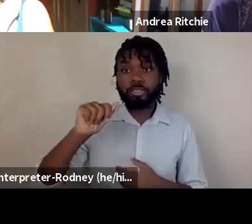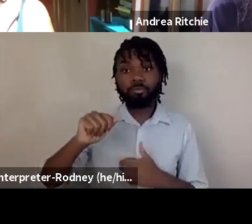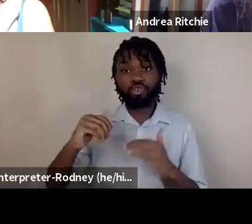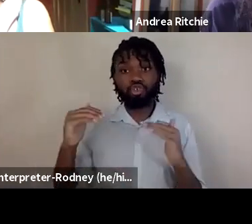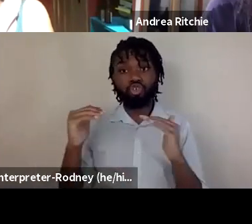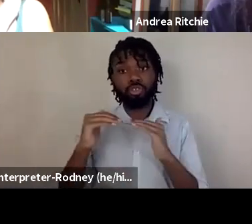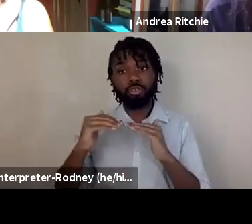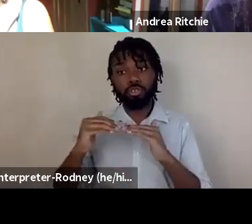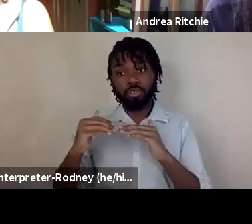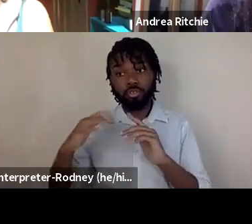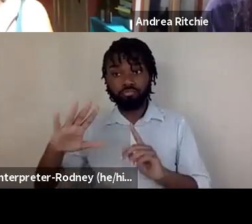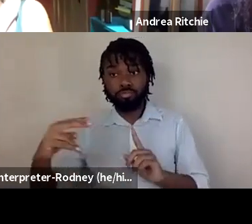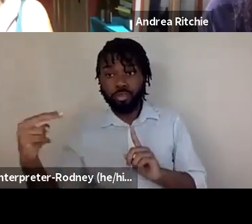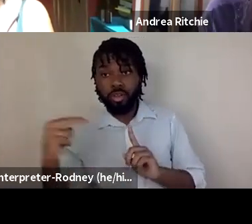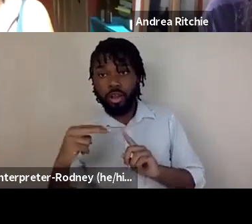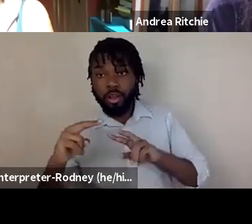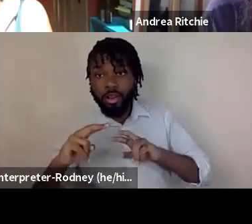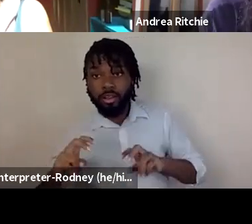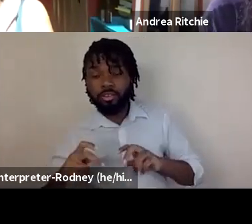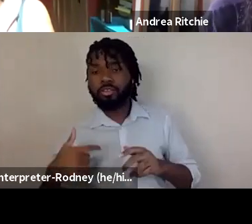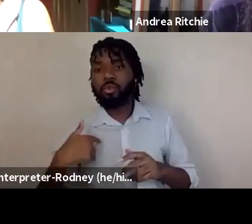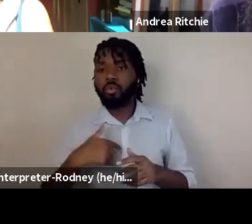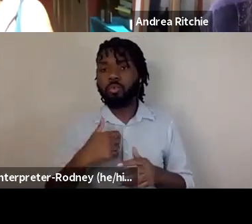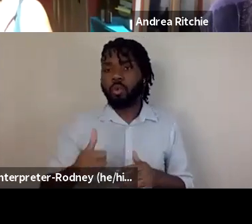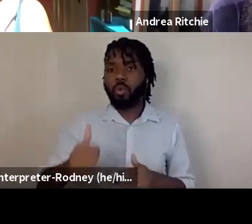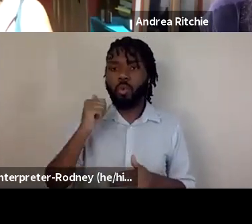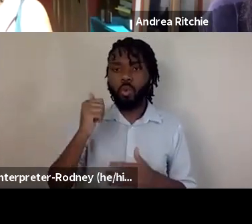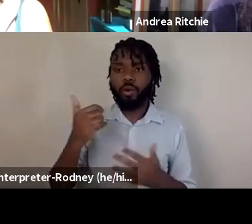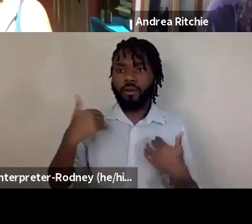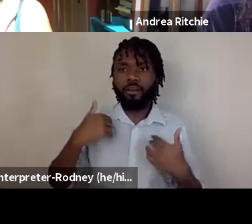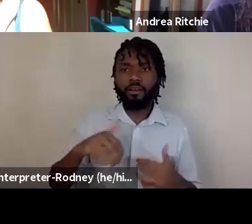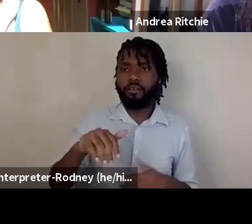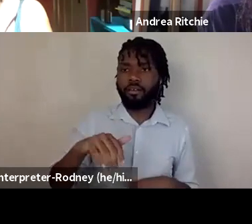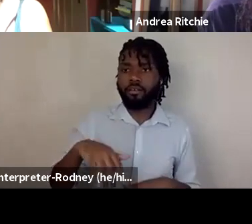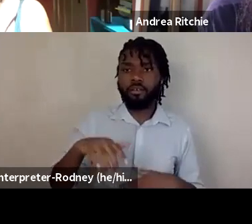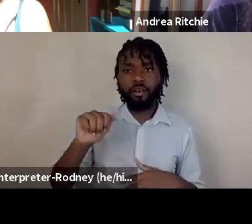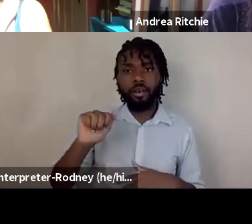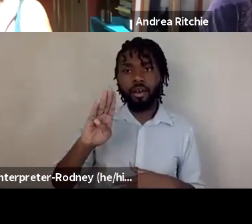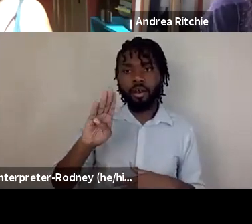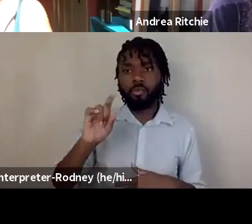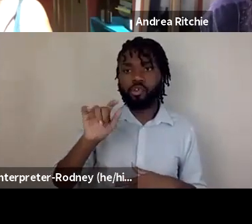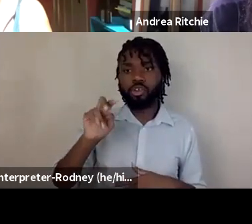we won't get to abolition, we'll just get to new and different forms of policing